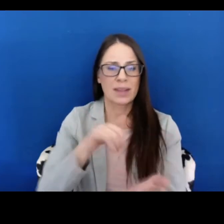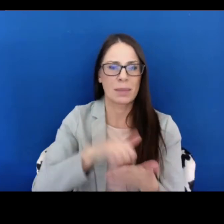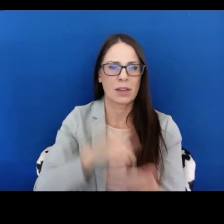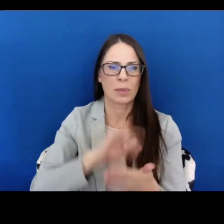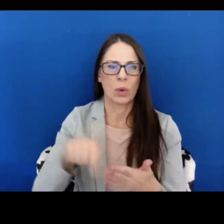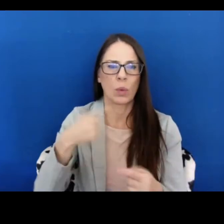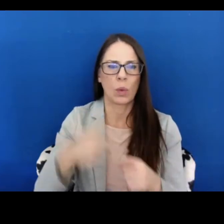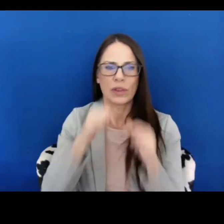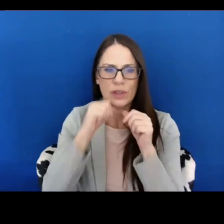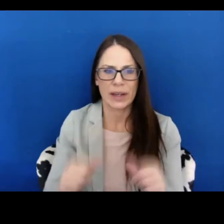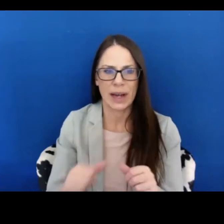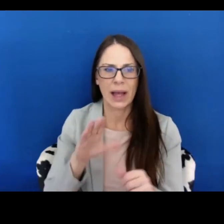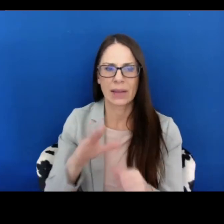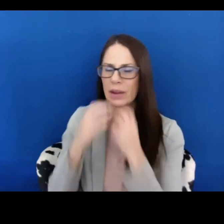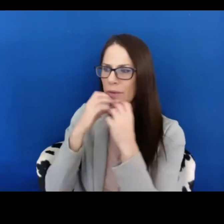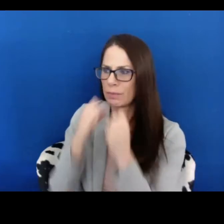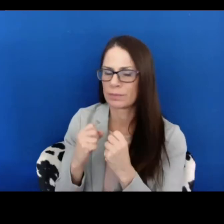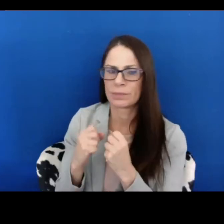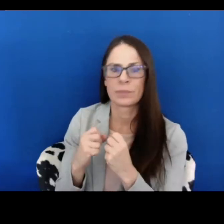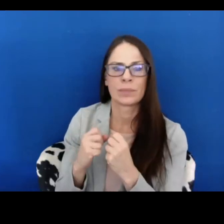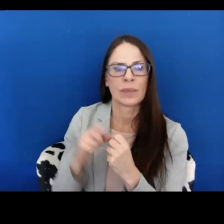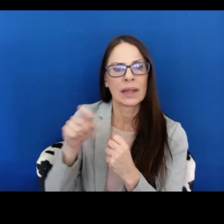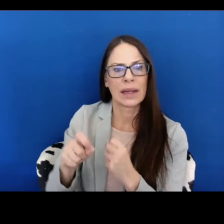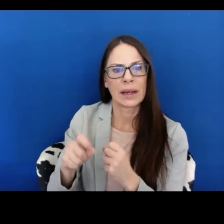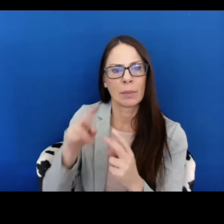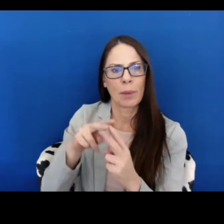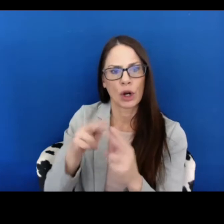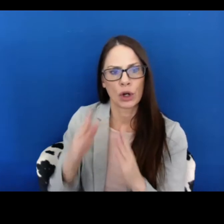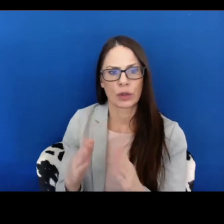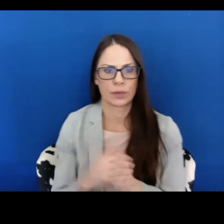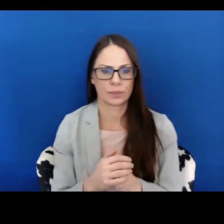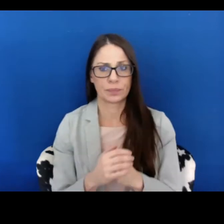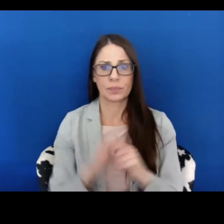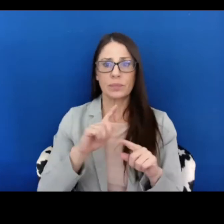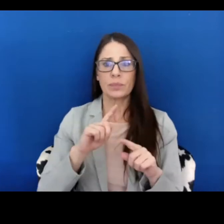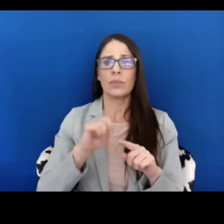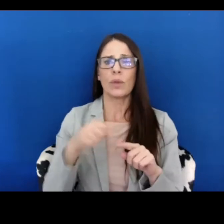15:20:30 We know that during the early phases of the covert 19 pandemic. The nature of triage